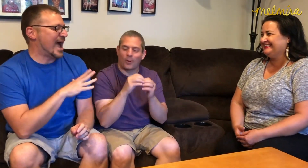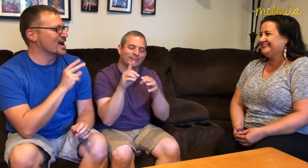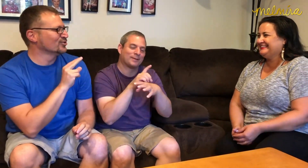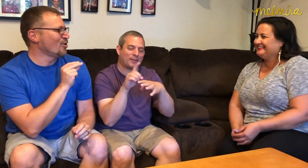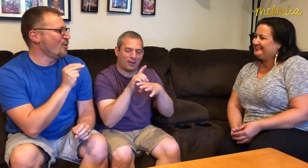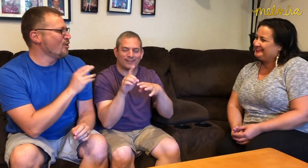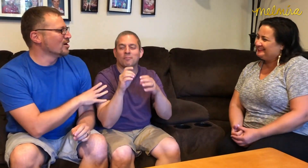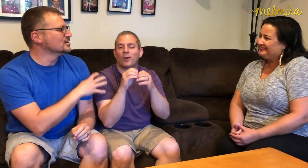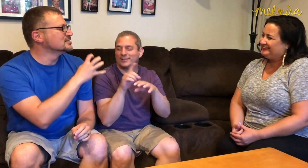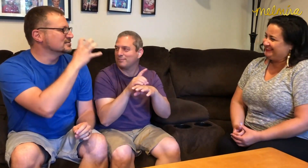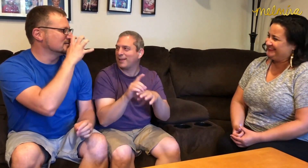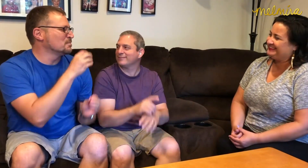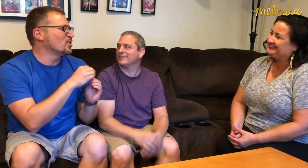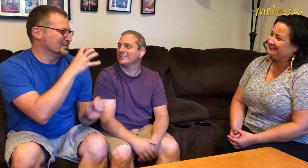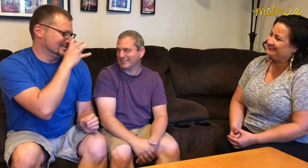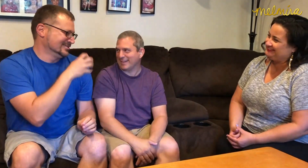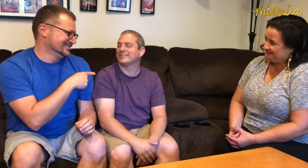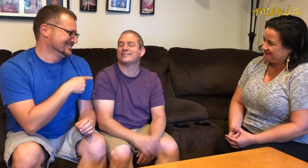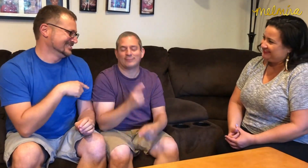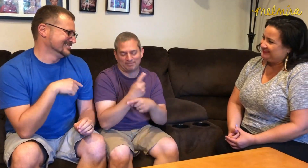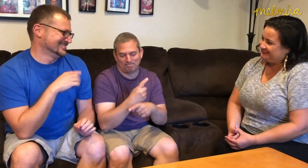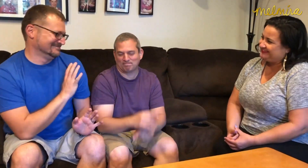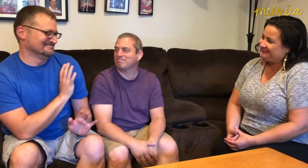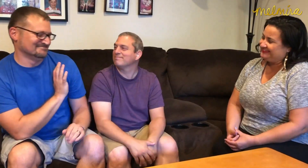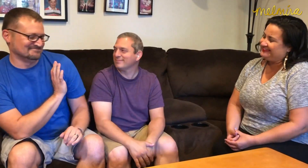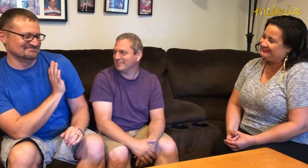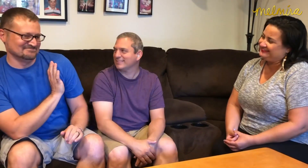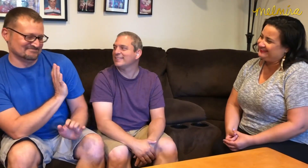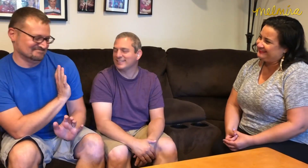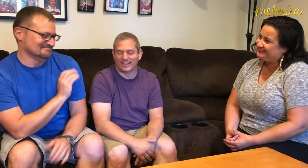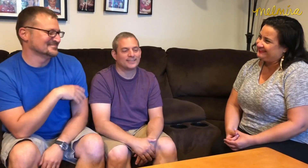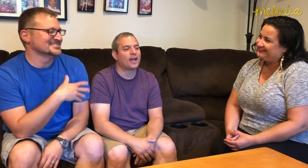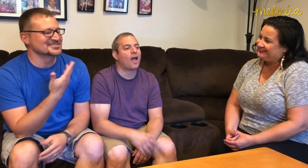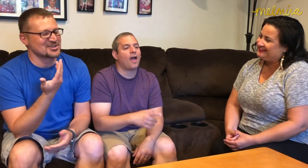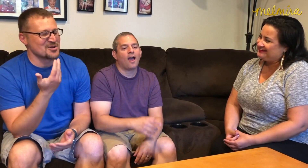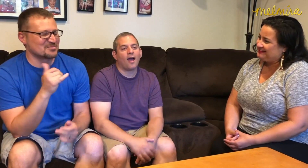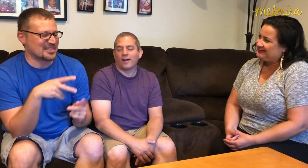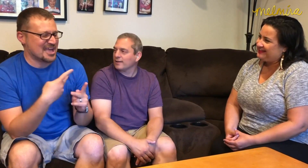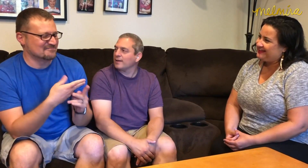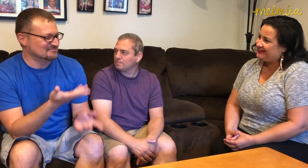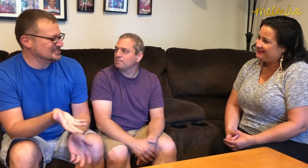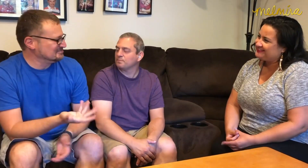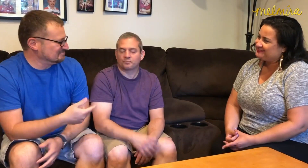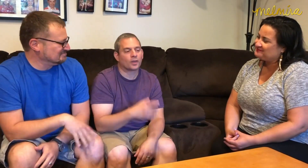Bad, no... More disciplined, more strict. That's right. That kind of thing.